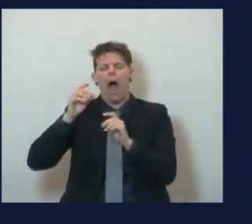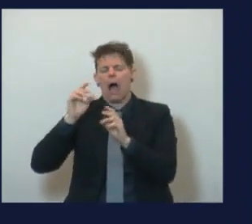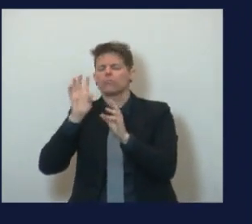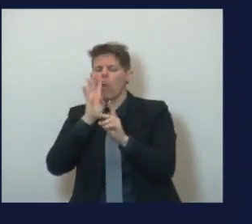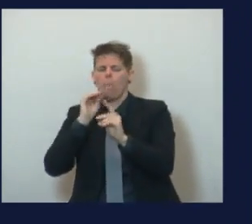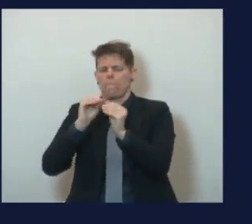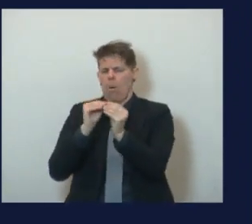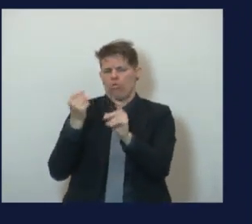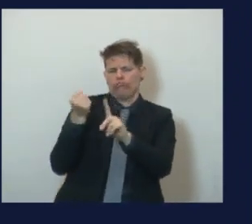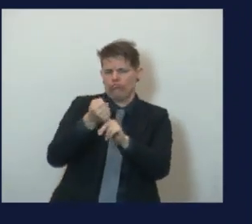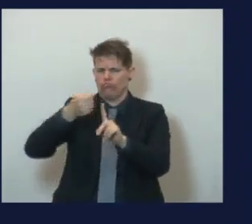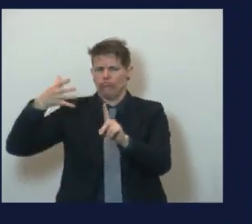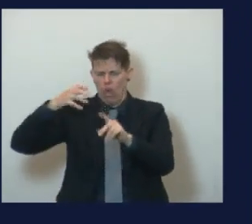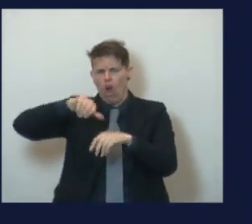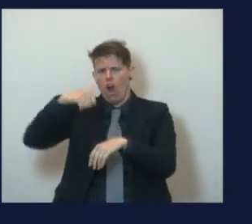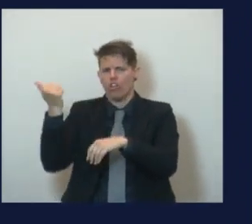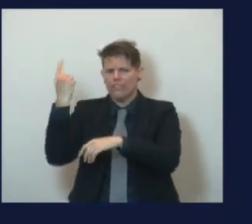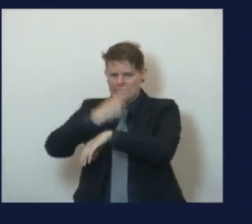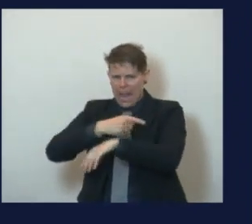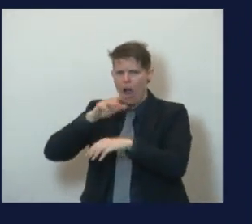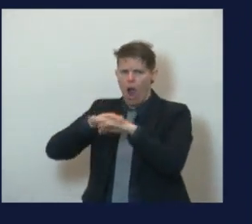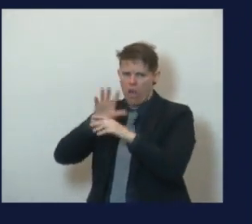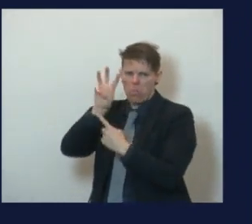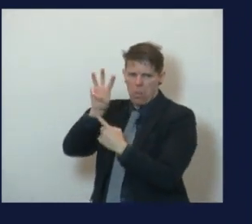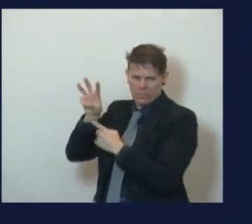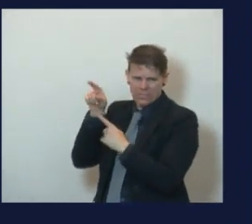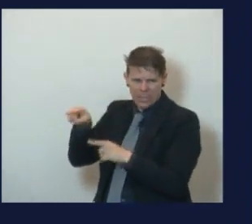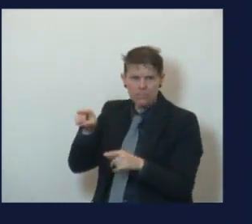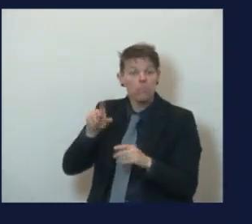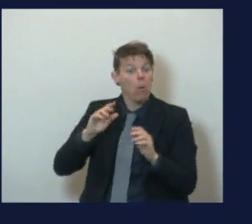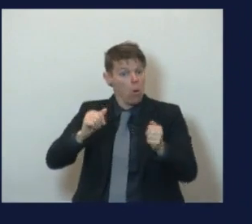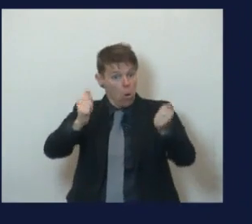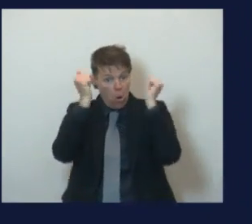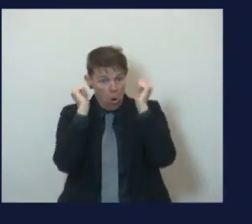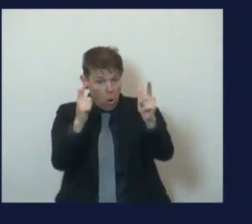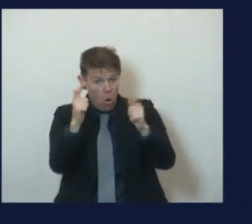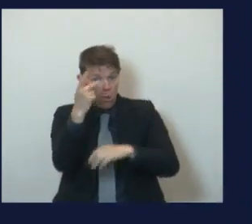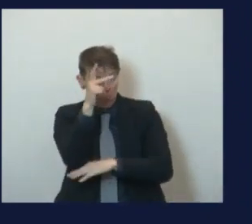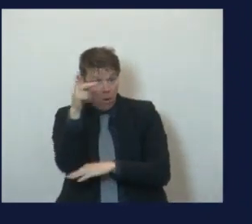I’M ALSO WE WILL PROVIDE THIS AND A SEPARATE PRESS RELEASE WILL BE ON THE WEBSITE.